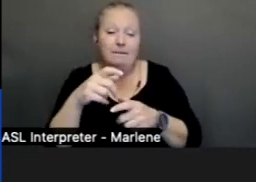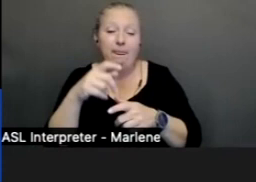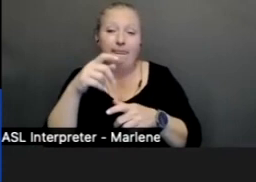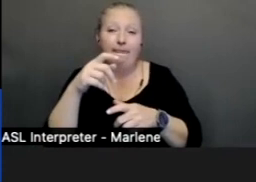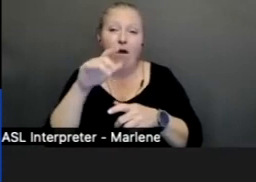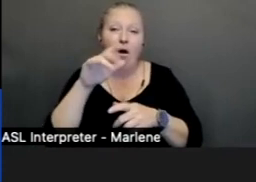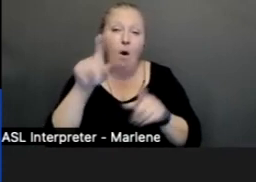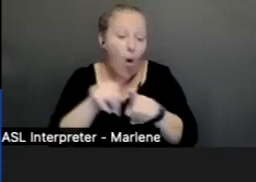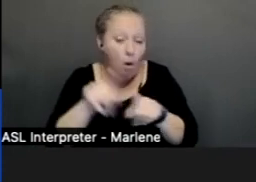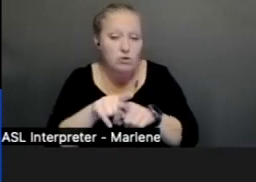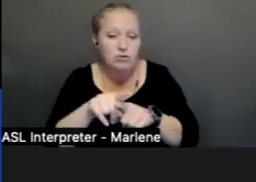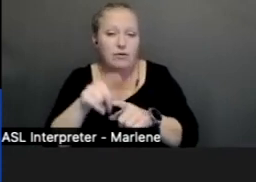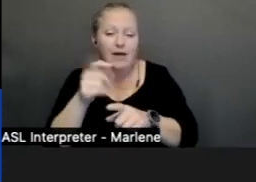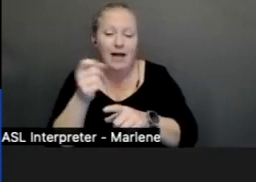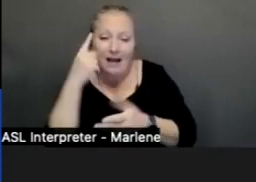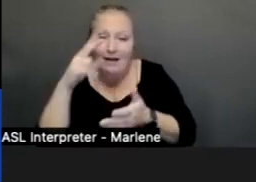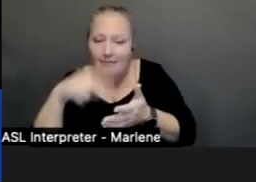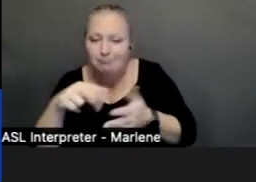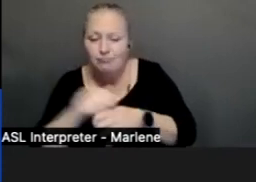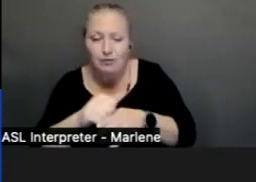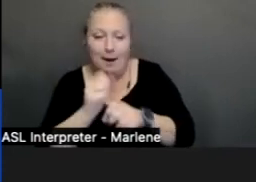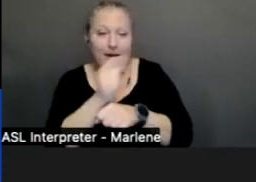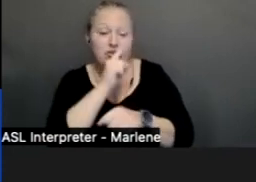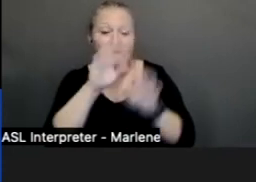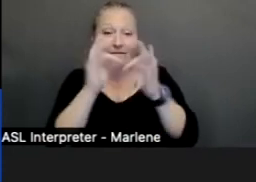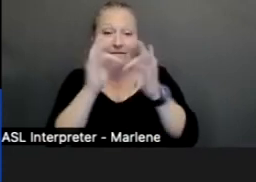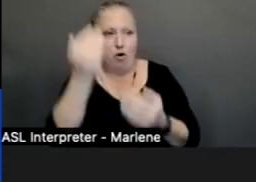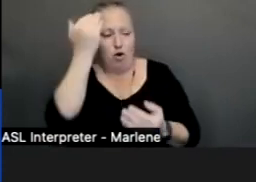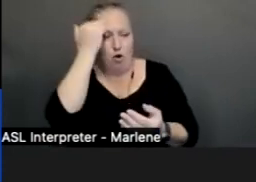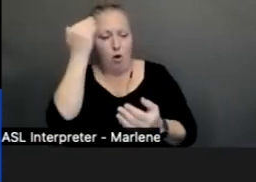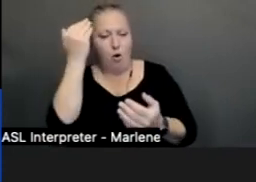literacy trainings and making sure families know what to experience with you know what to expect